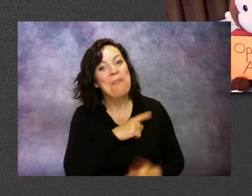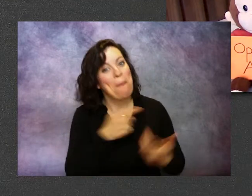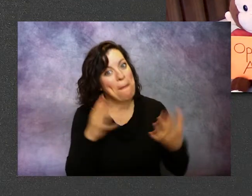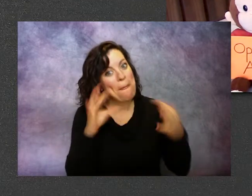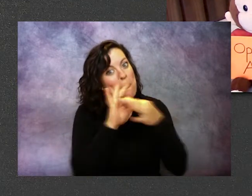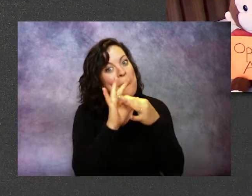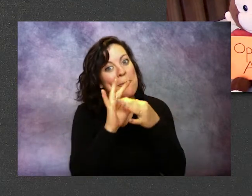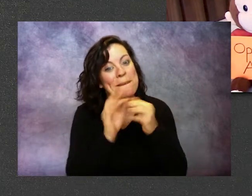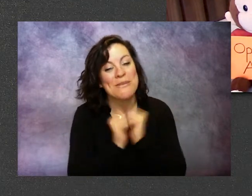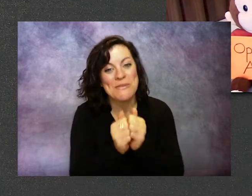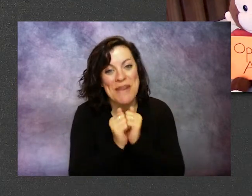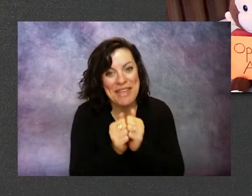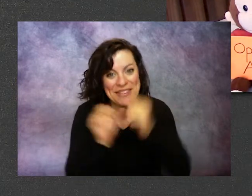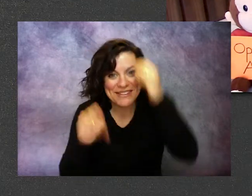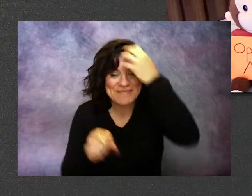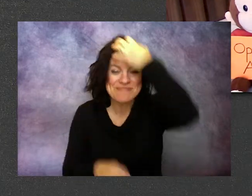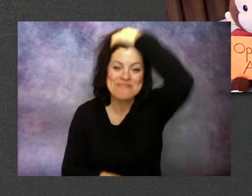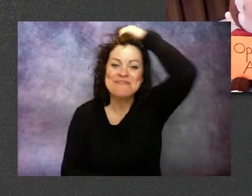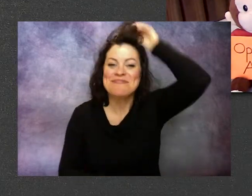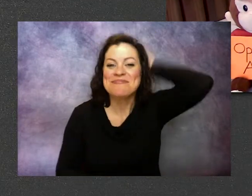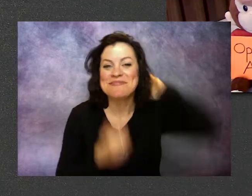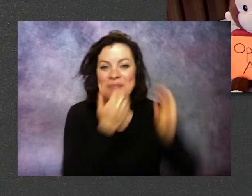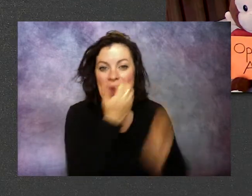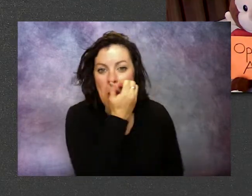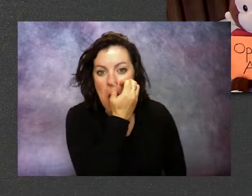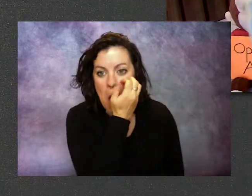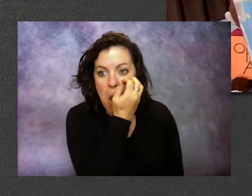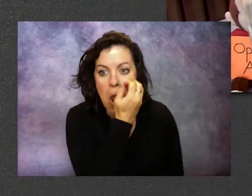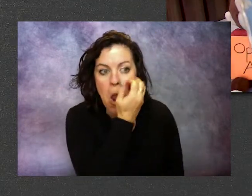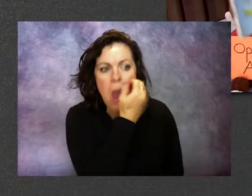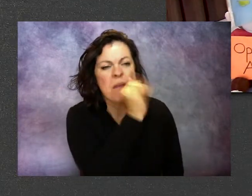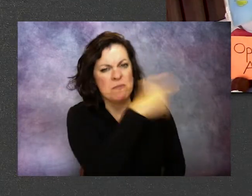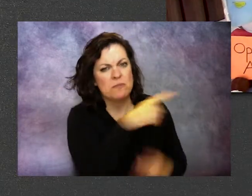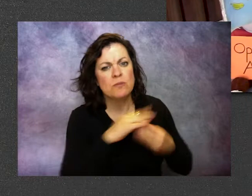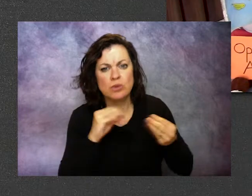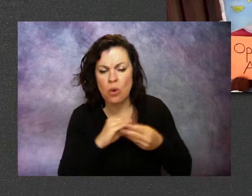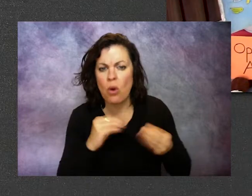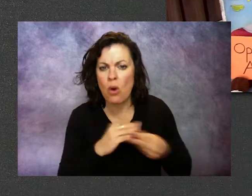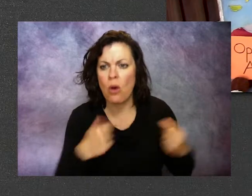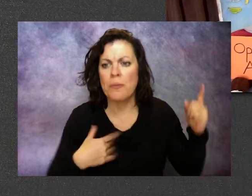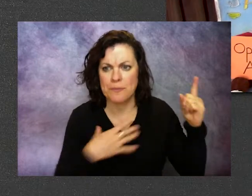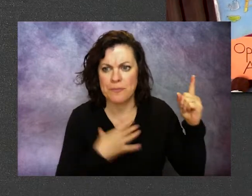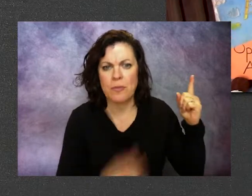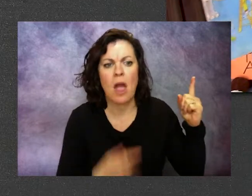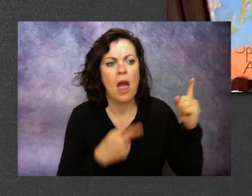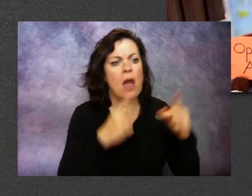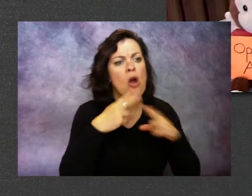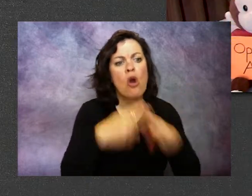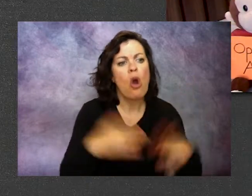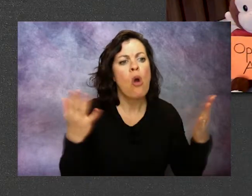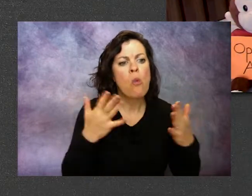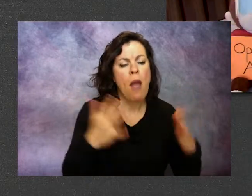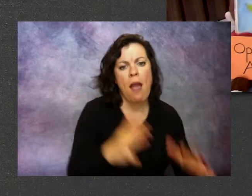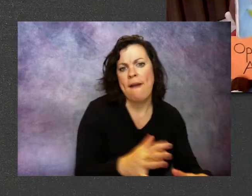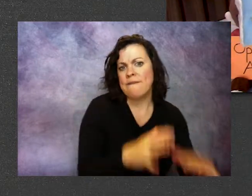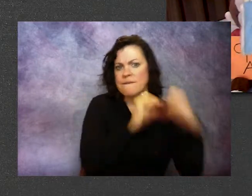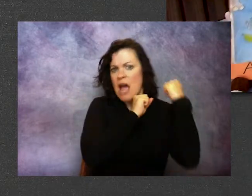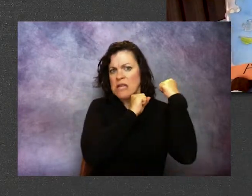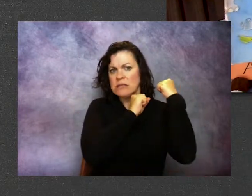Opposites attract. So, I want to share with you this book, called "Fast-Slow High-Low". And the reason I love this book so much